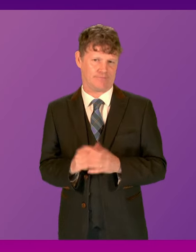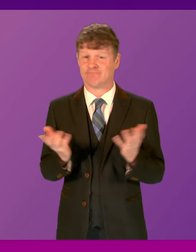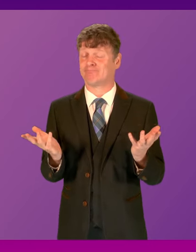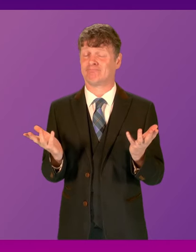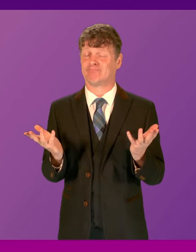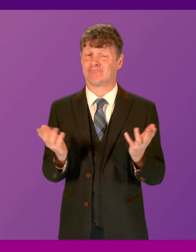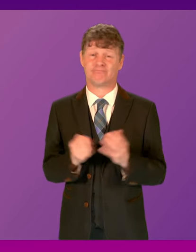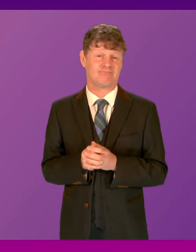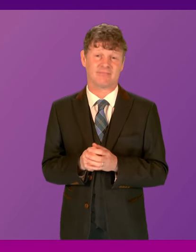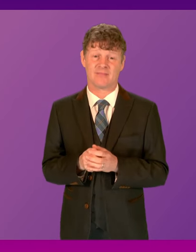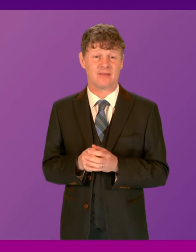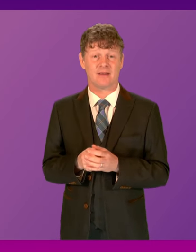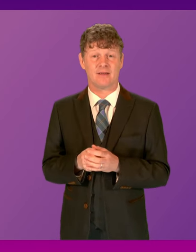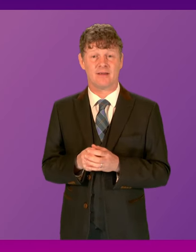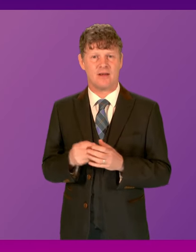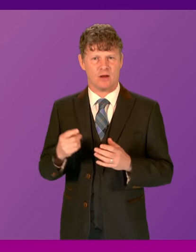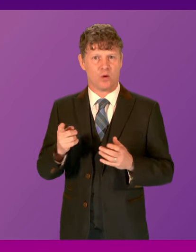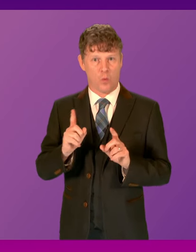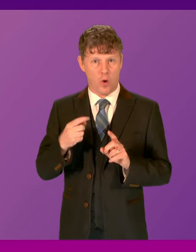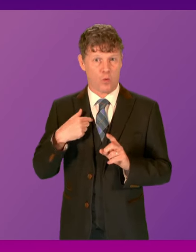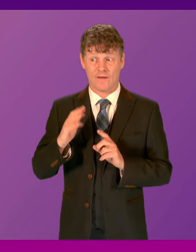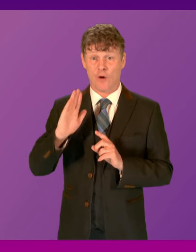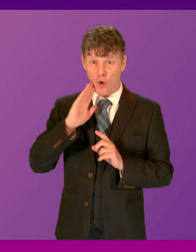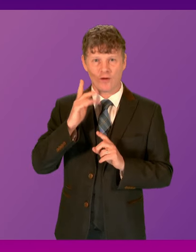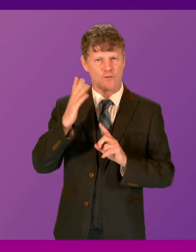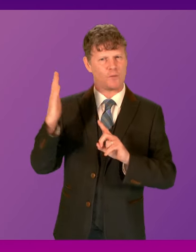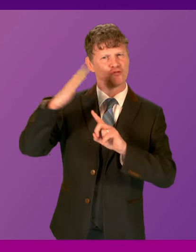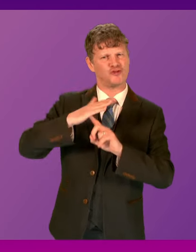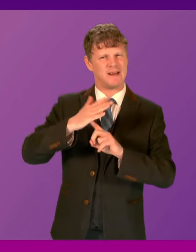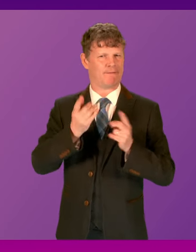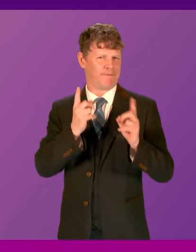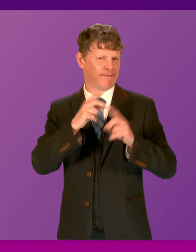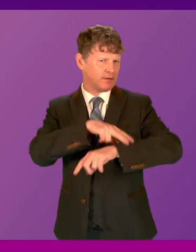given what we have heard recently from the chief constable, backed by a record